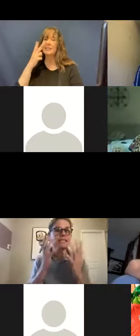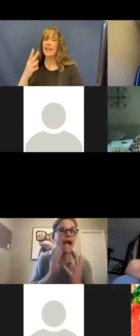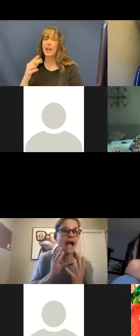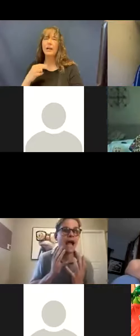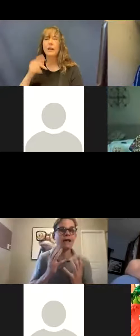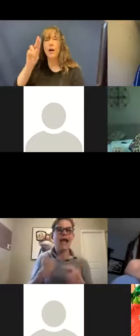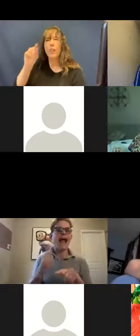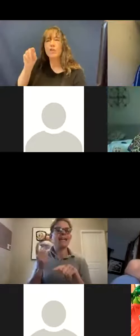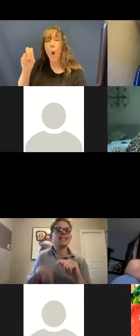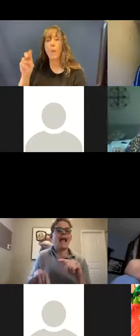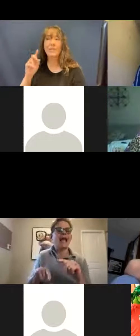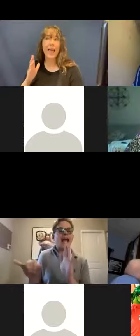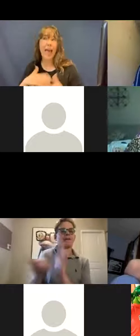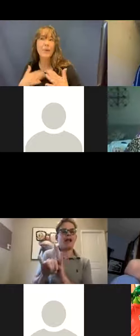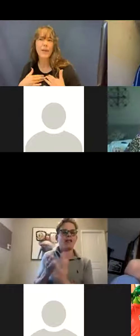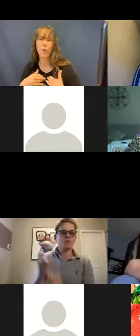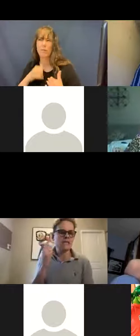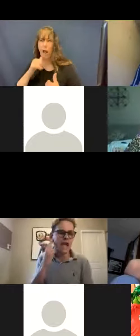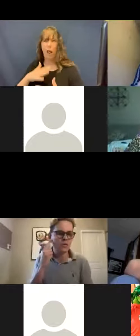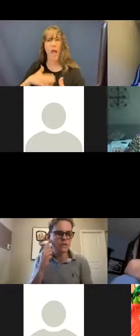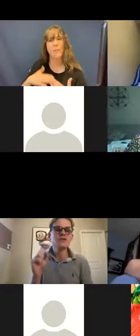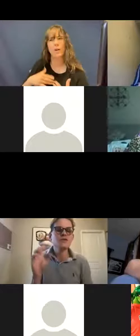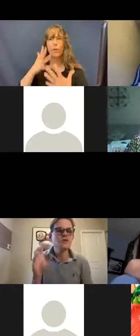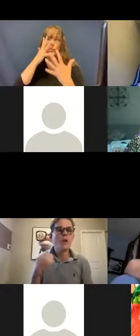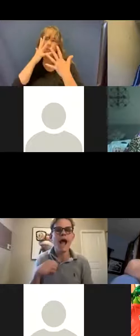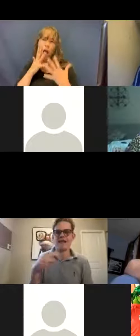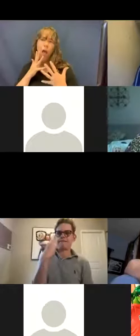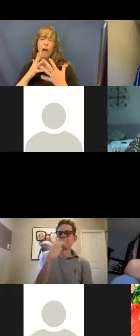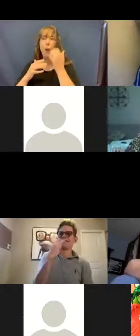they're happy or they're unhappy or they're sad, I can identify that. I can't do that